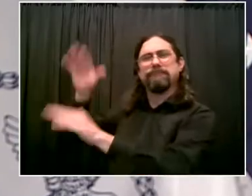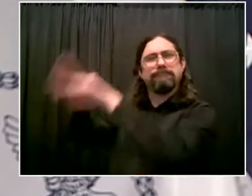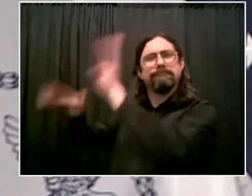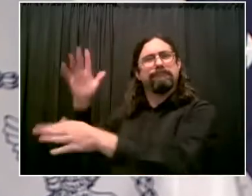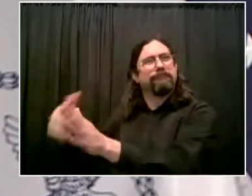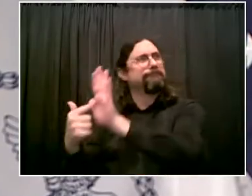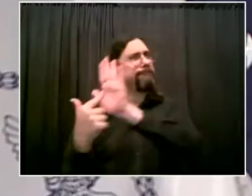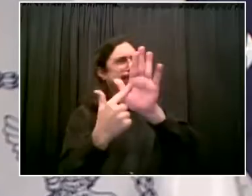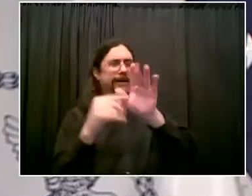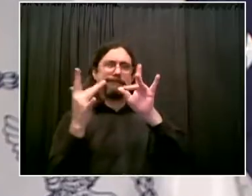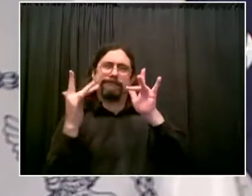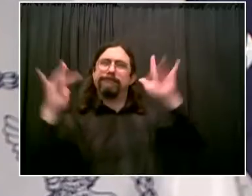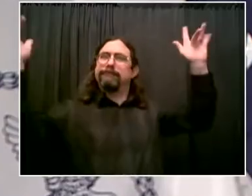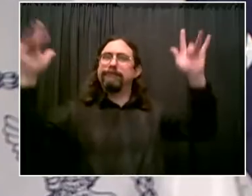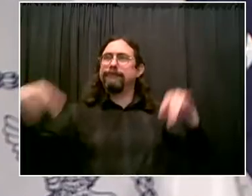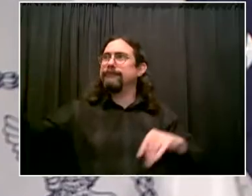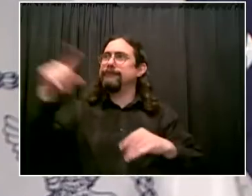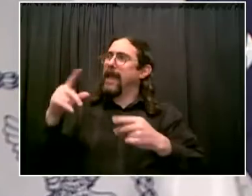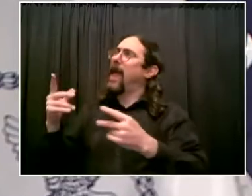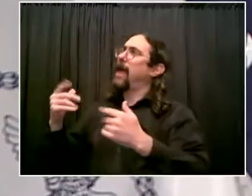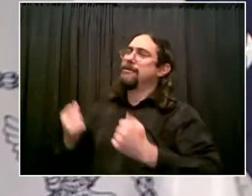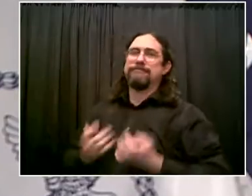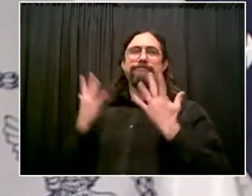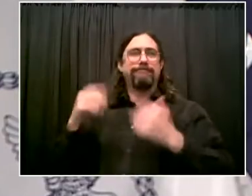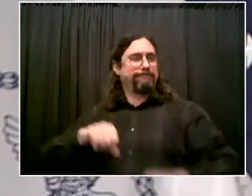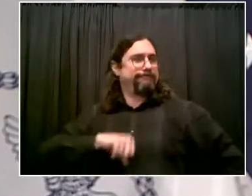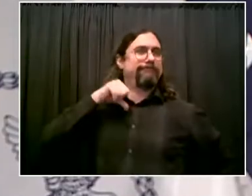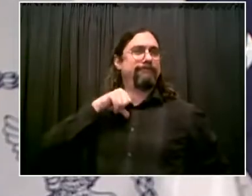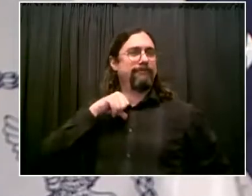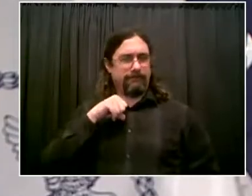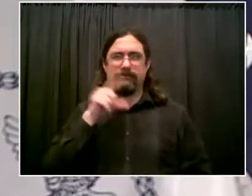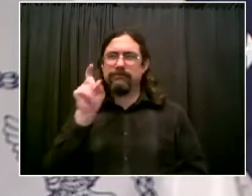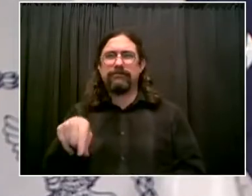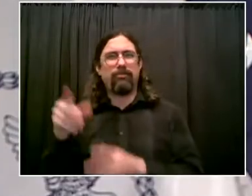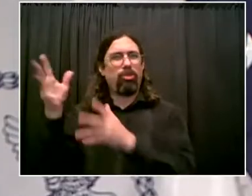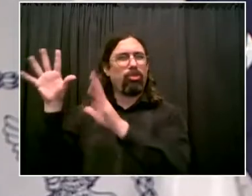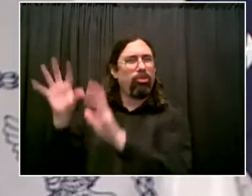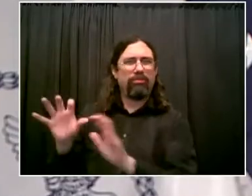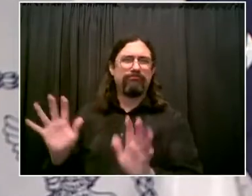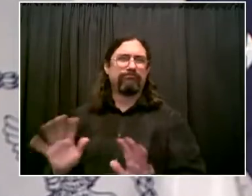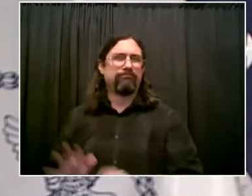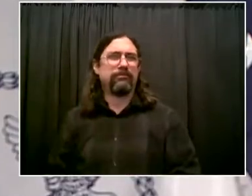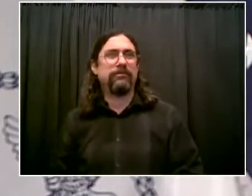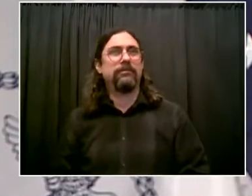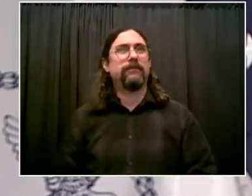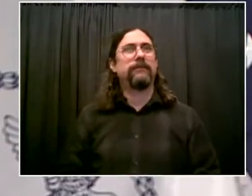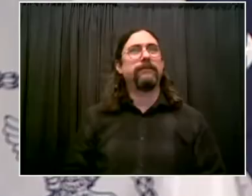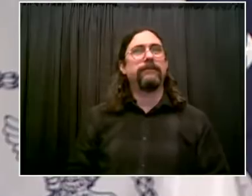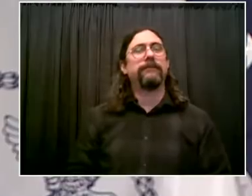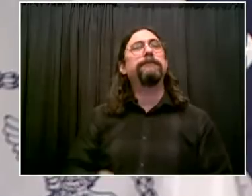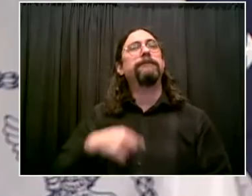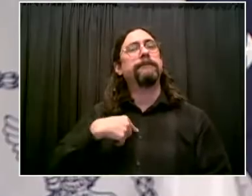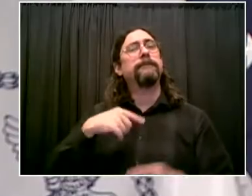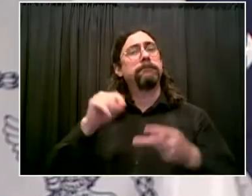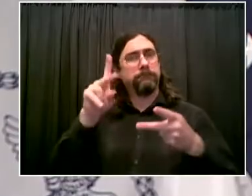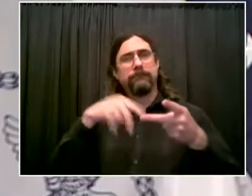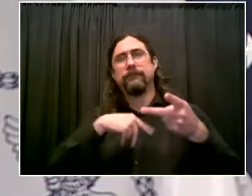GO AHEAD PAUL. THANK YOU. A LOCAL PLACE WAS